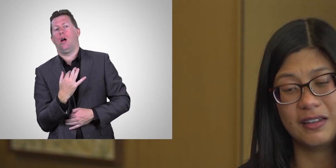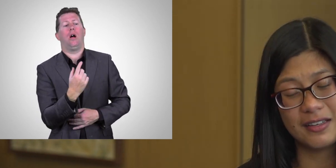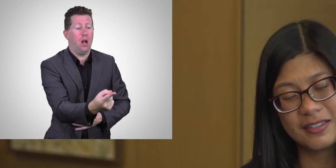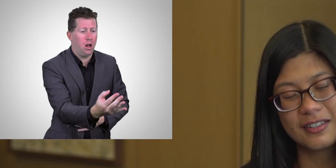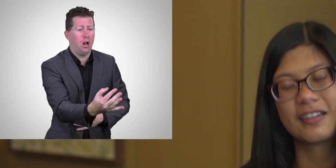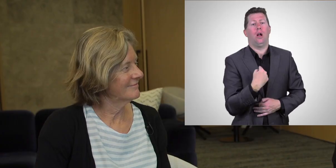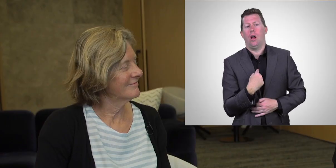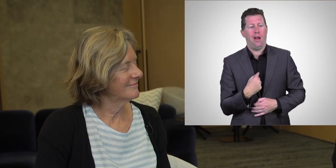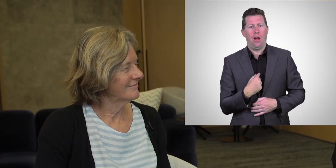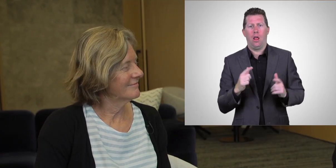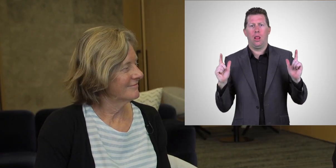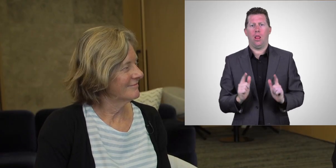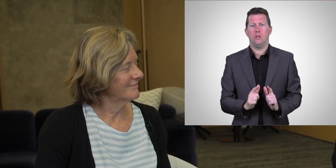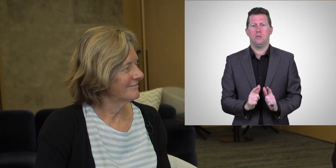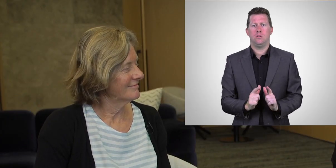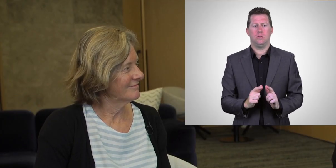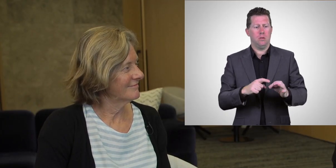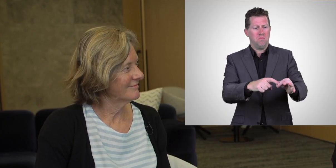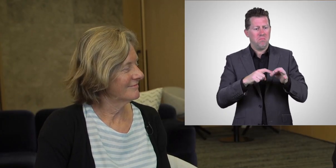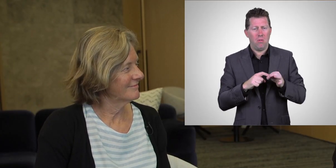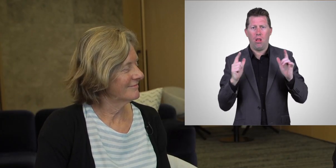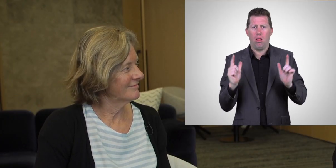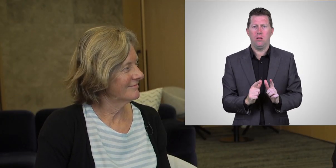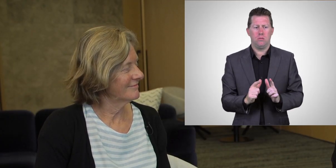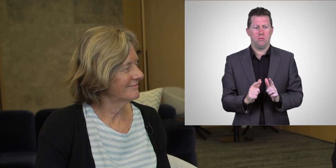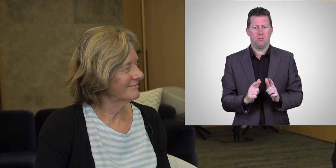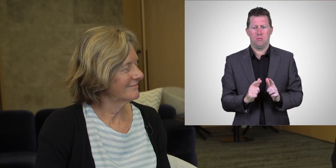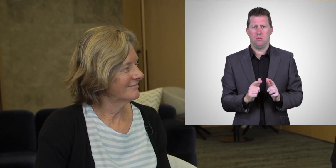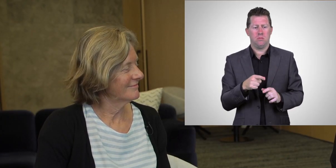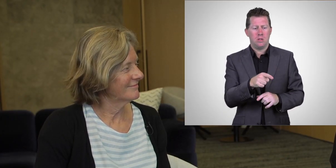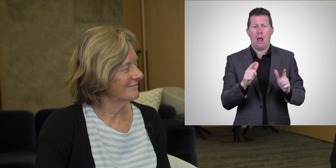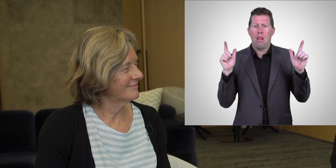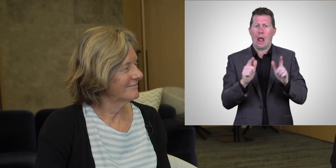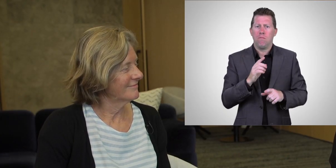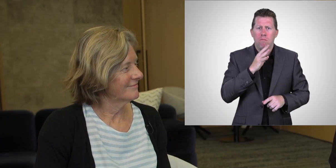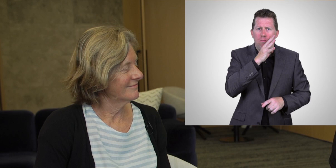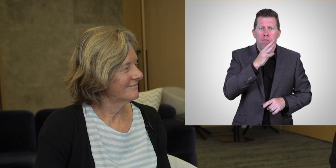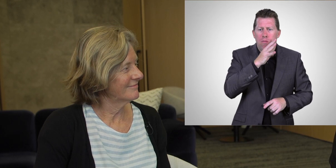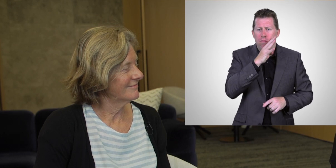less questions and queries about what exactly students are meant to be doing in the assessment